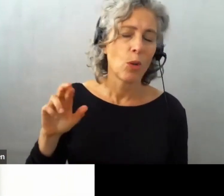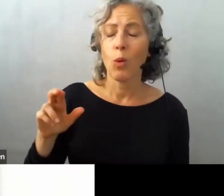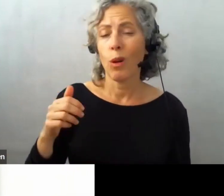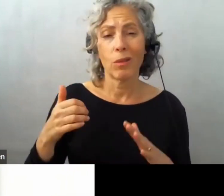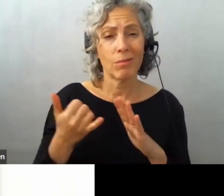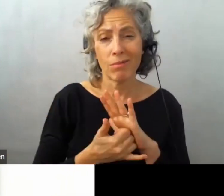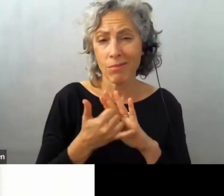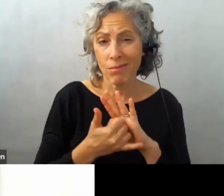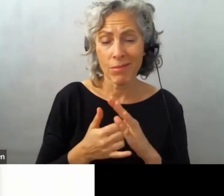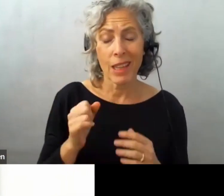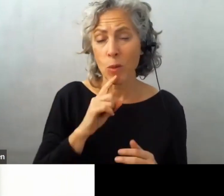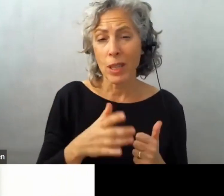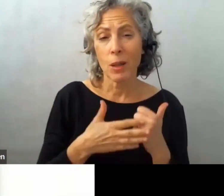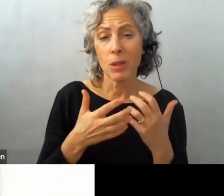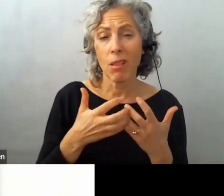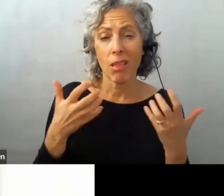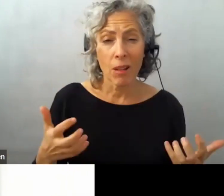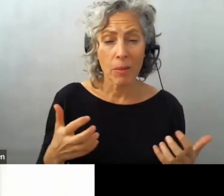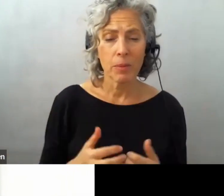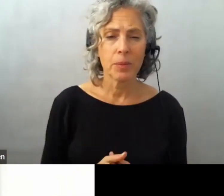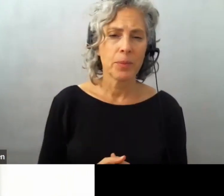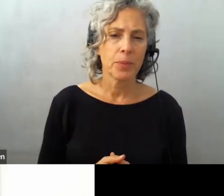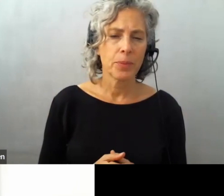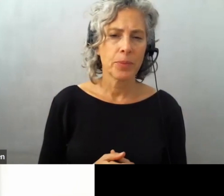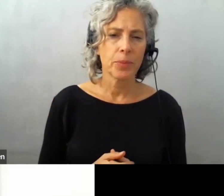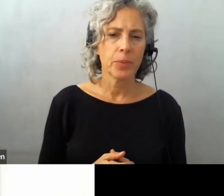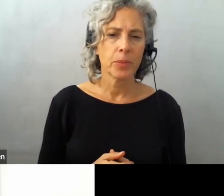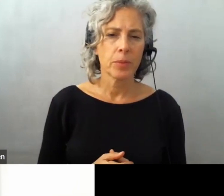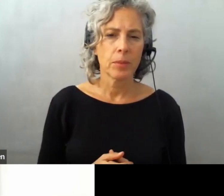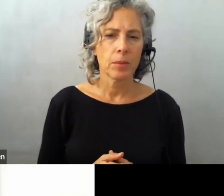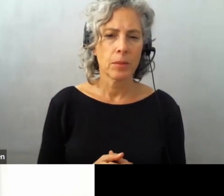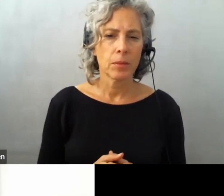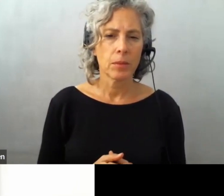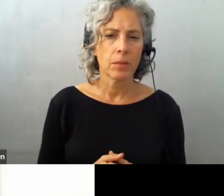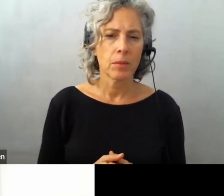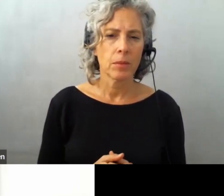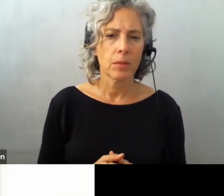And that really helps. And, but